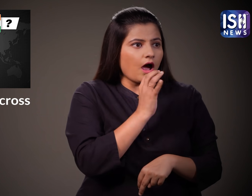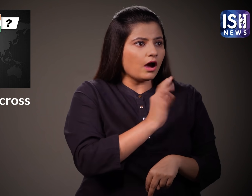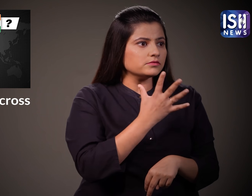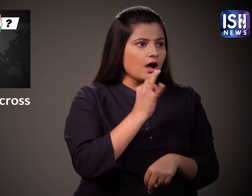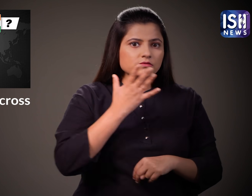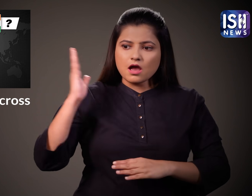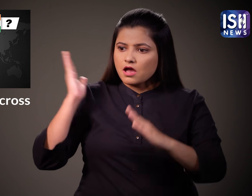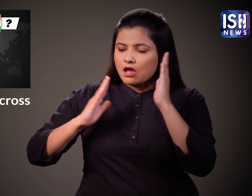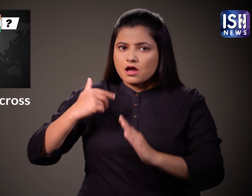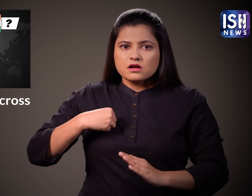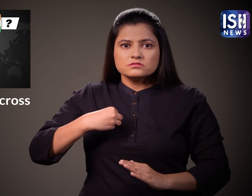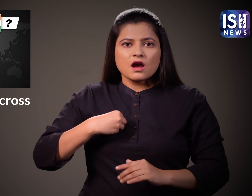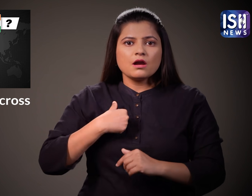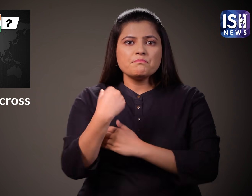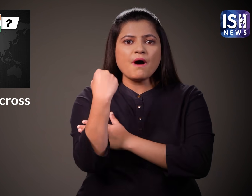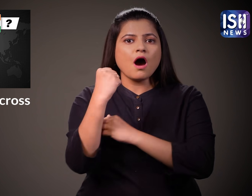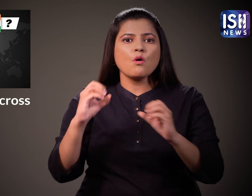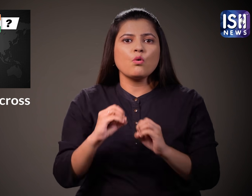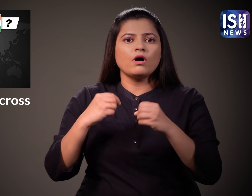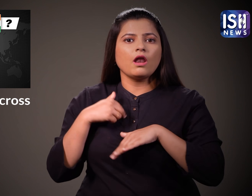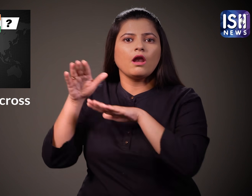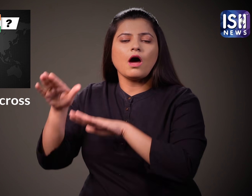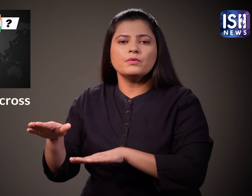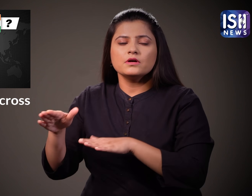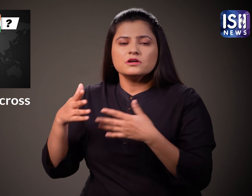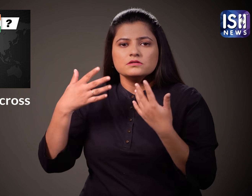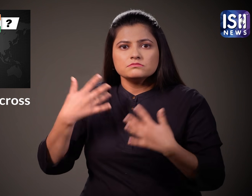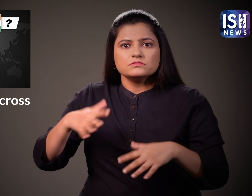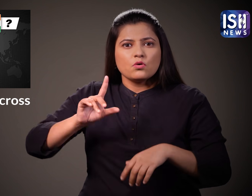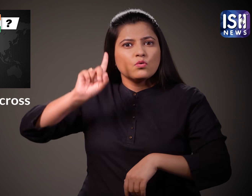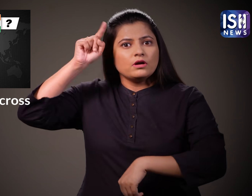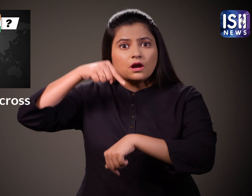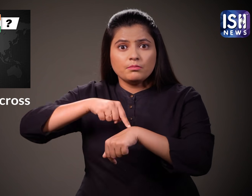Fearing social stigma, the girl was powerless and kept suffering.